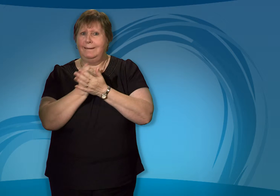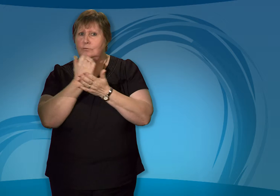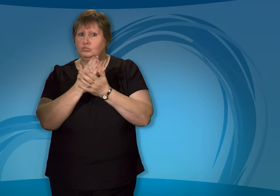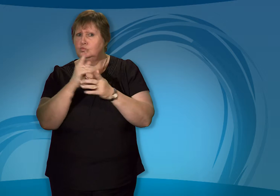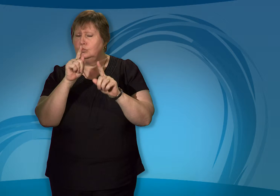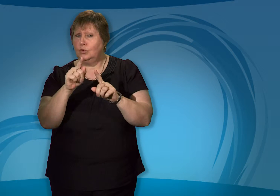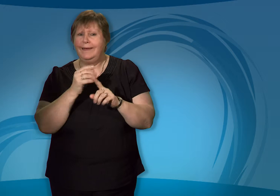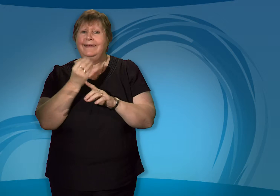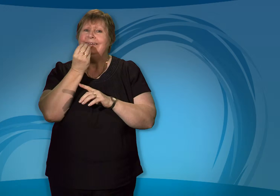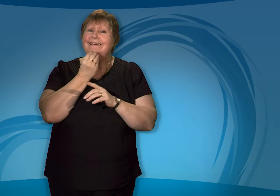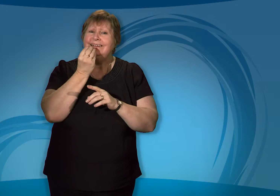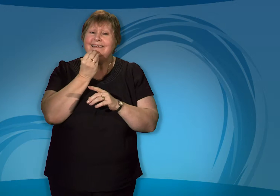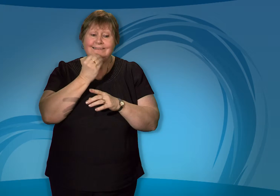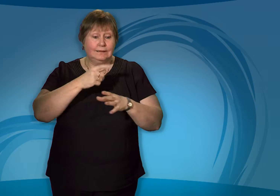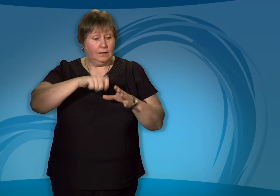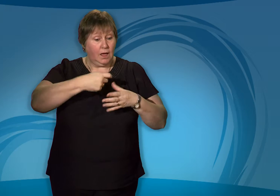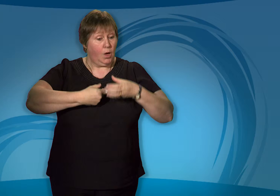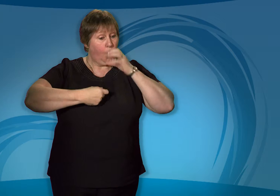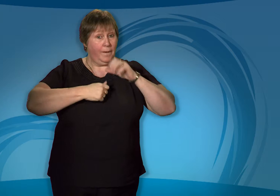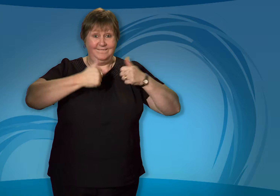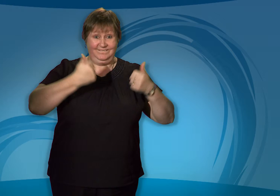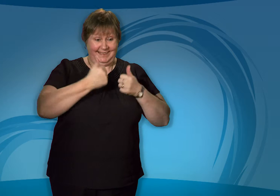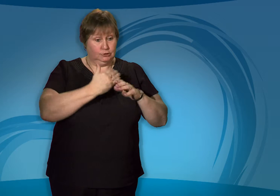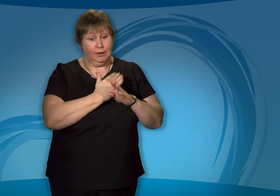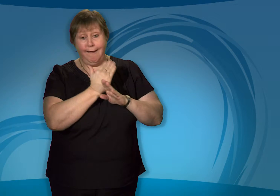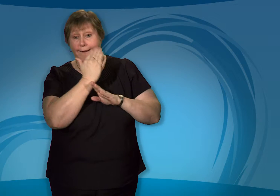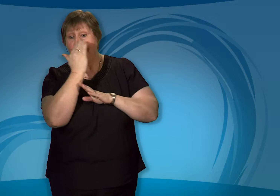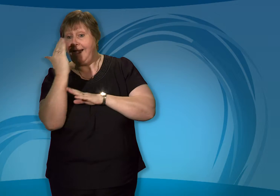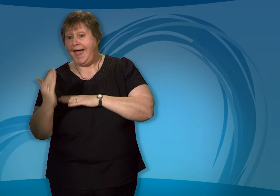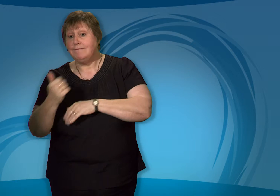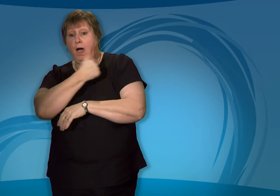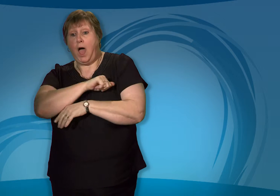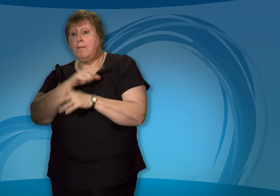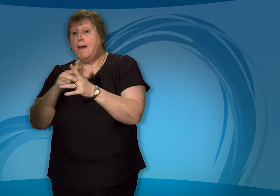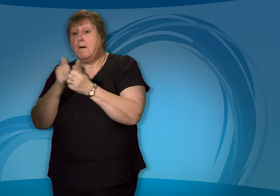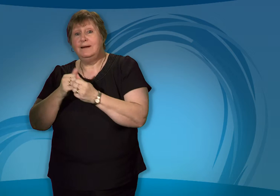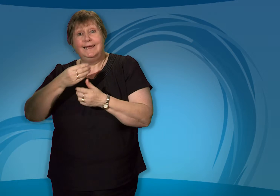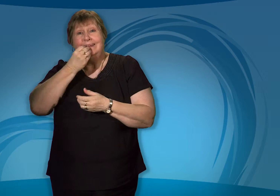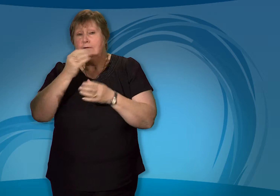Please have nothing to eat from taking your bowel preparation until after the procedure.